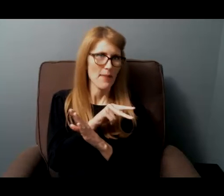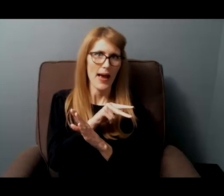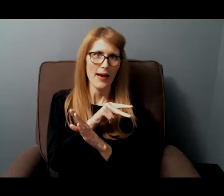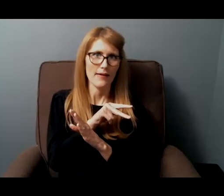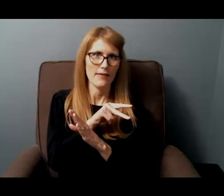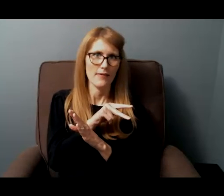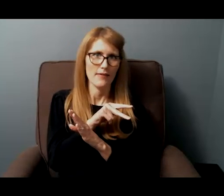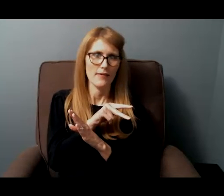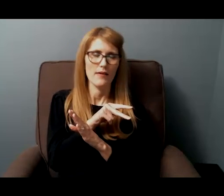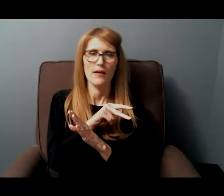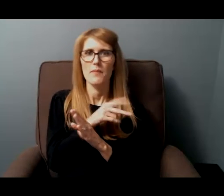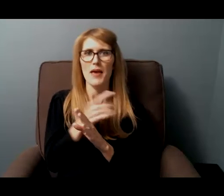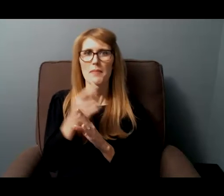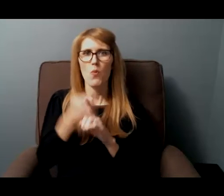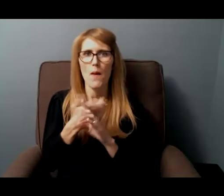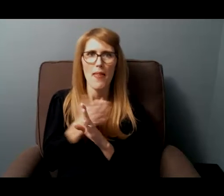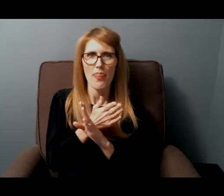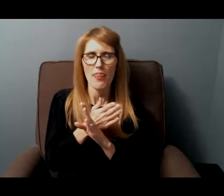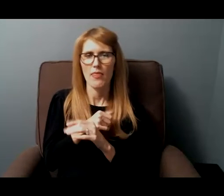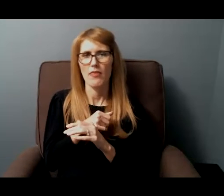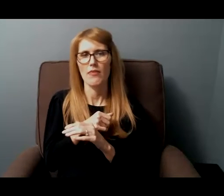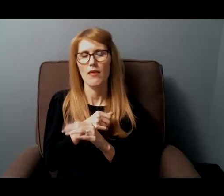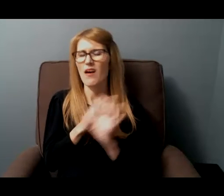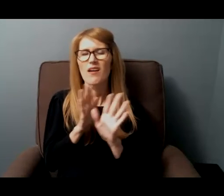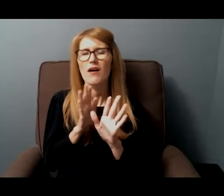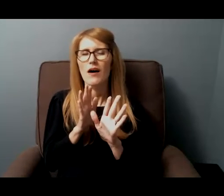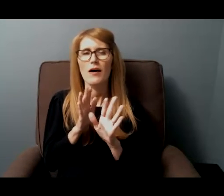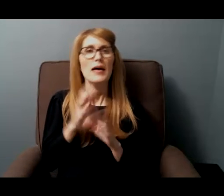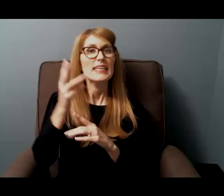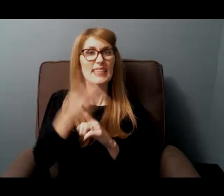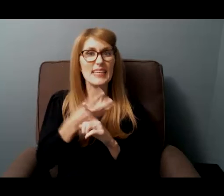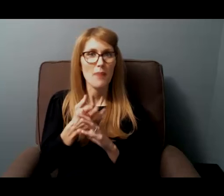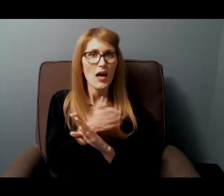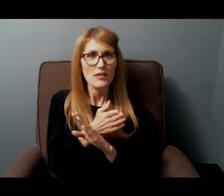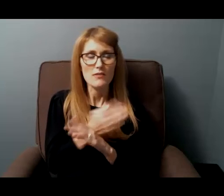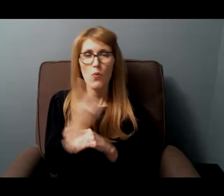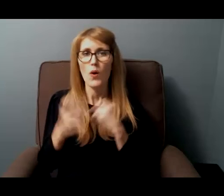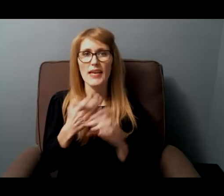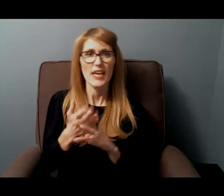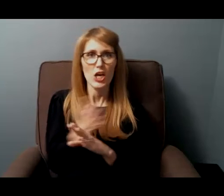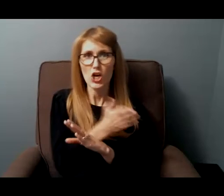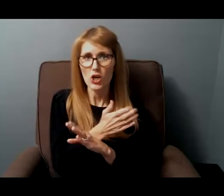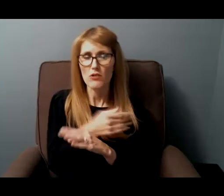maybe it's a month or I am sorry, maybe it's six months, maybe it's a year, maybe it's two years,